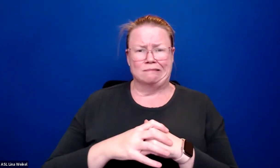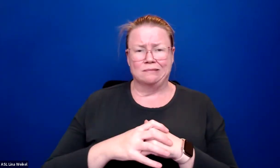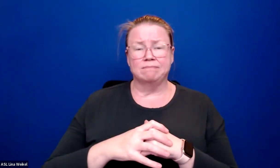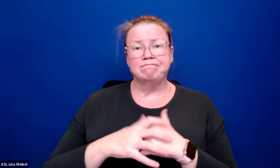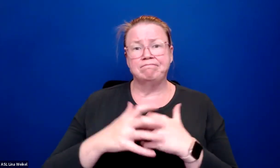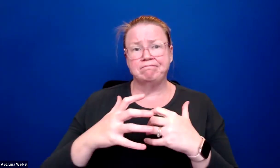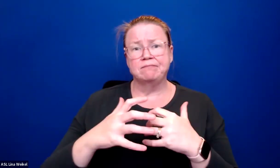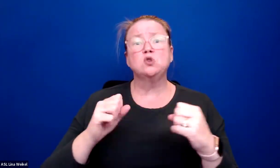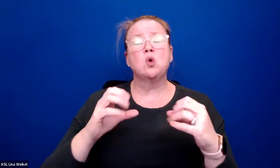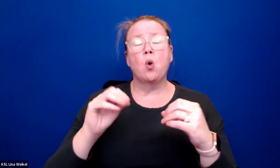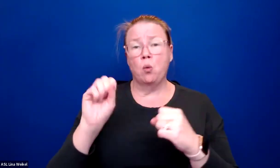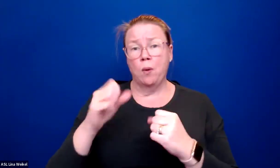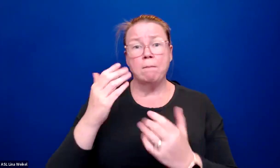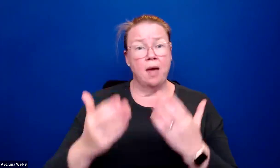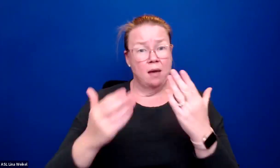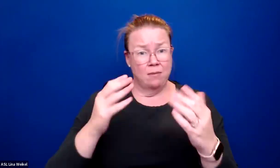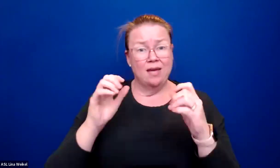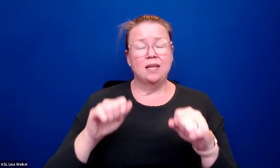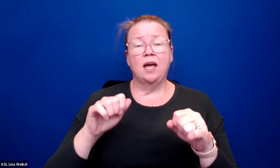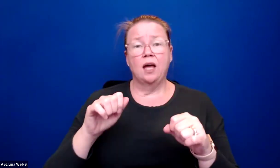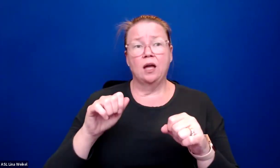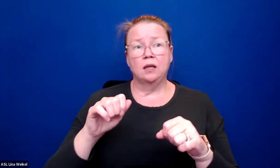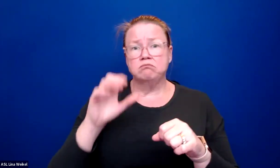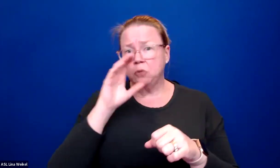Elissa w/ APRIL: So yeah, maybe we can look into